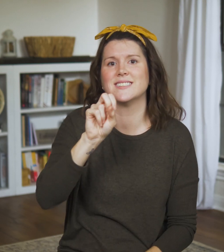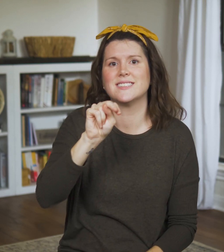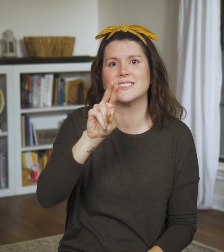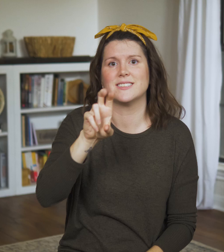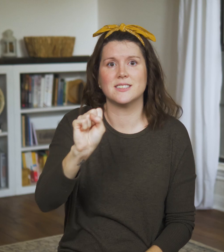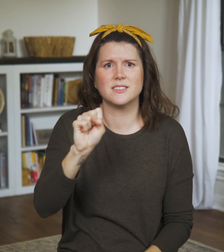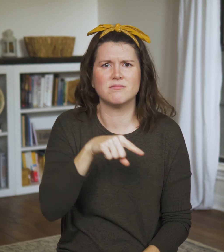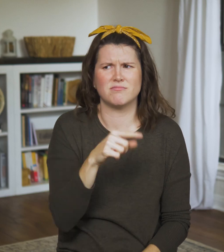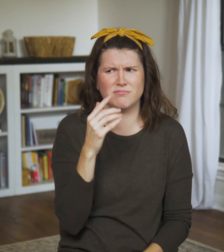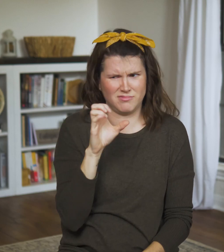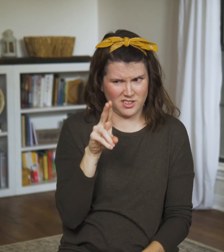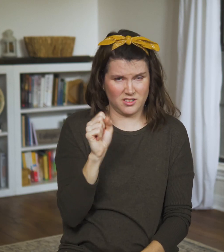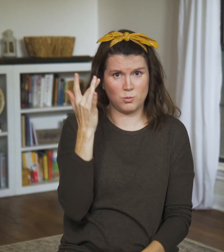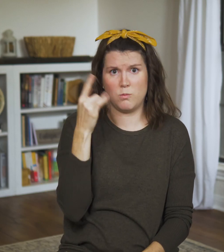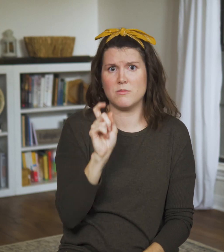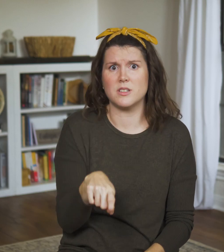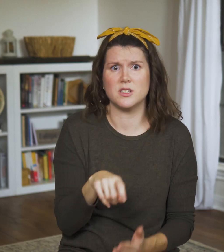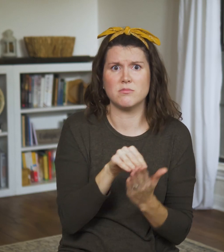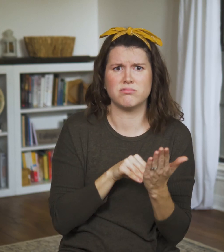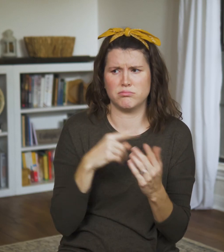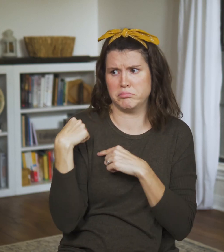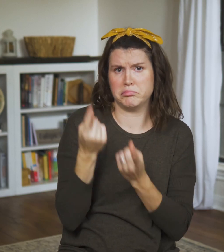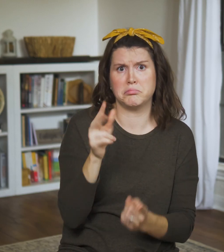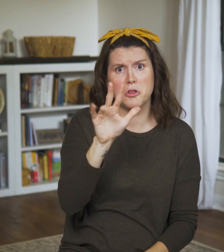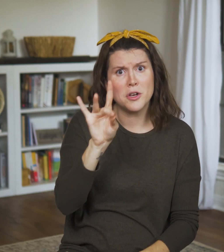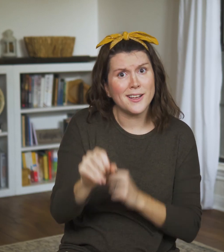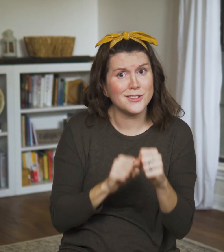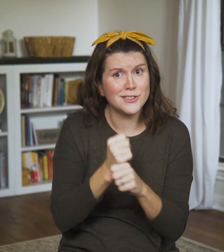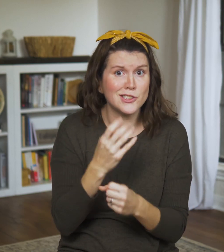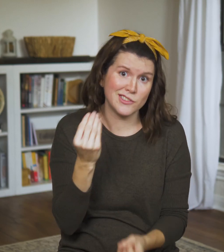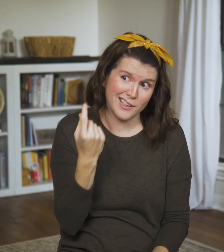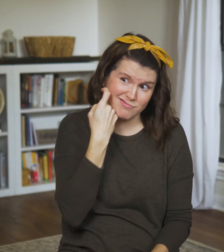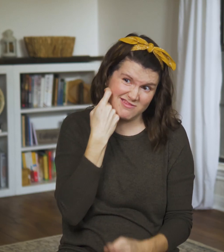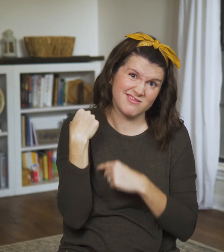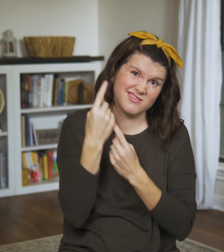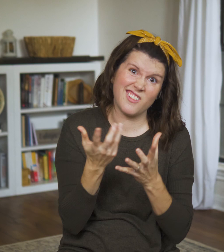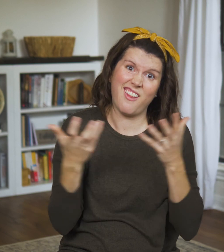the new high priest since his father Aaron’s death.